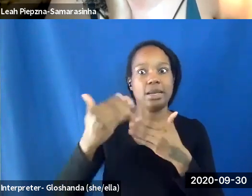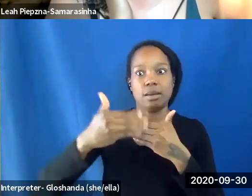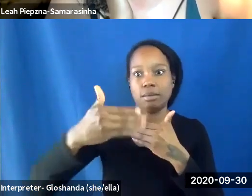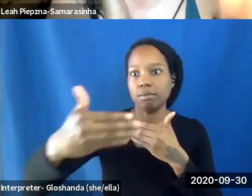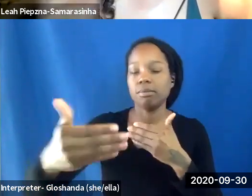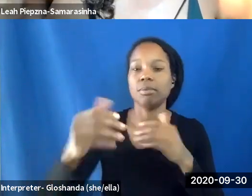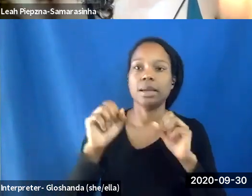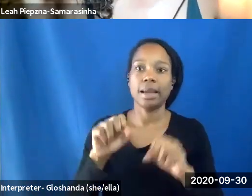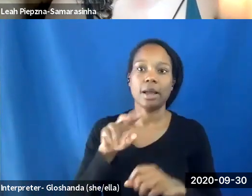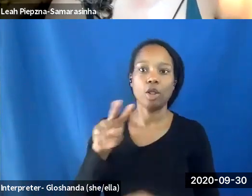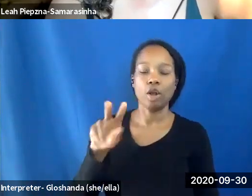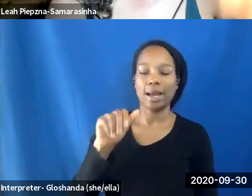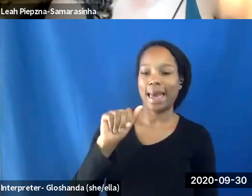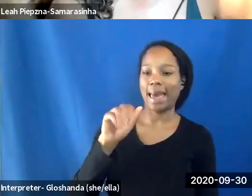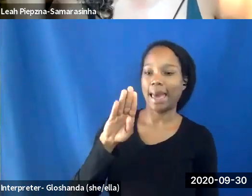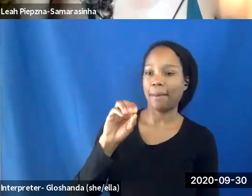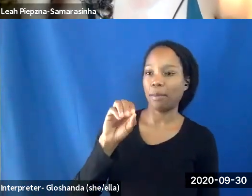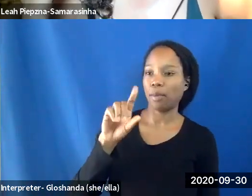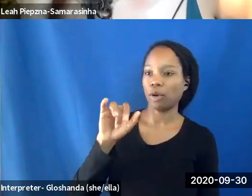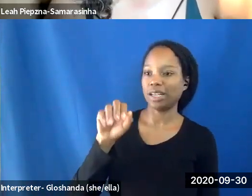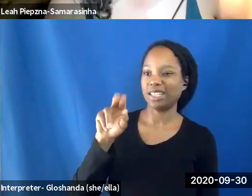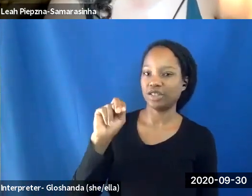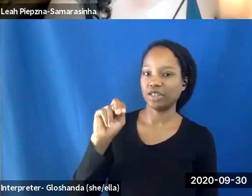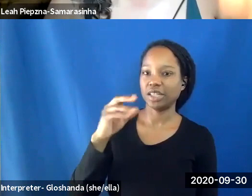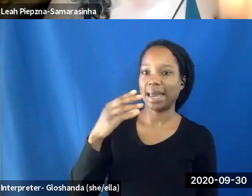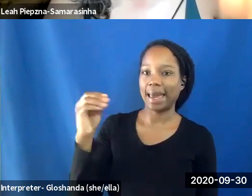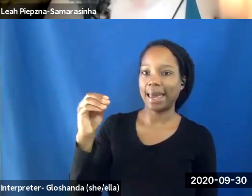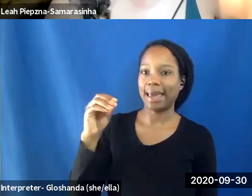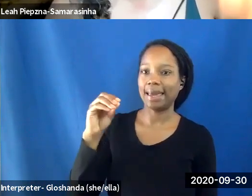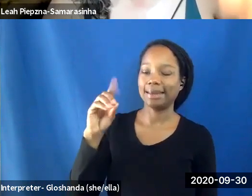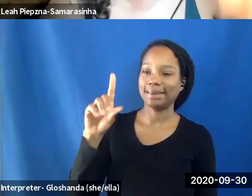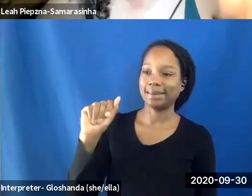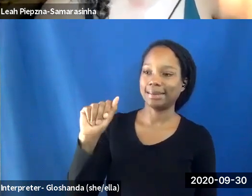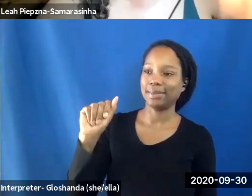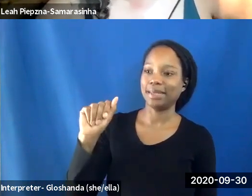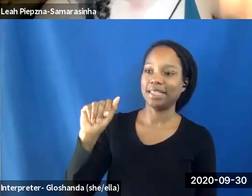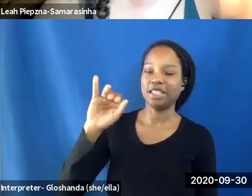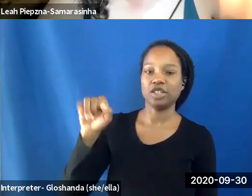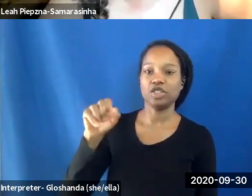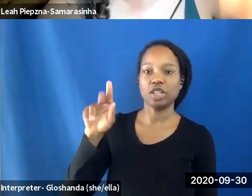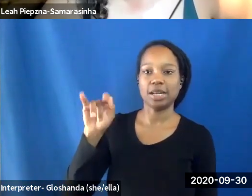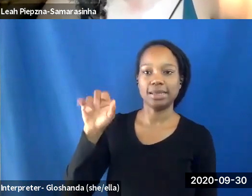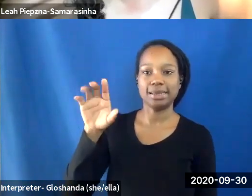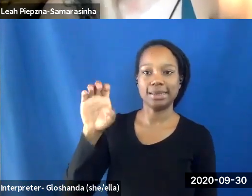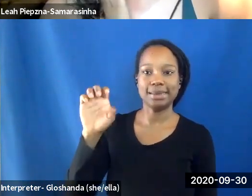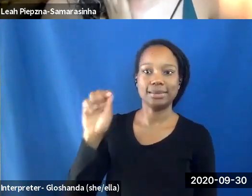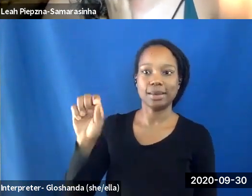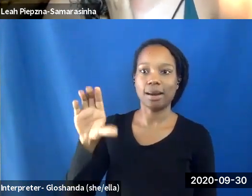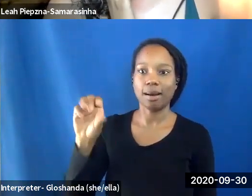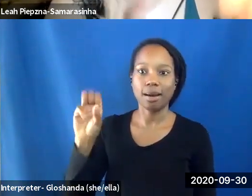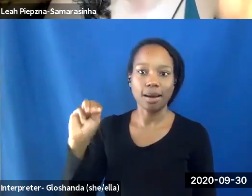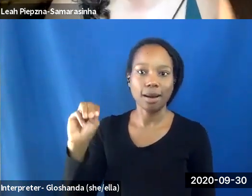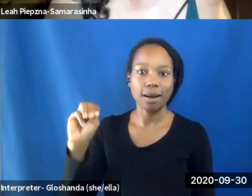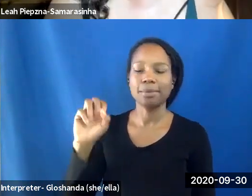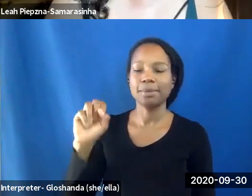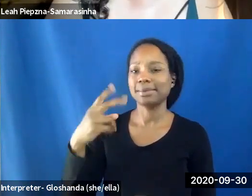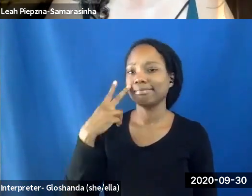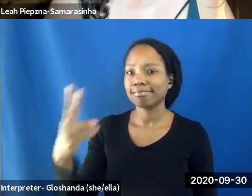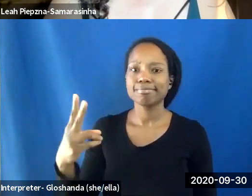to see statements, Instagram, Twitter, social media, whatever upcoming events that we're doing.